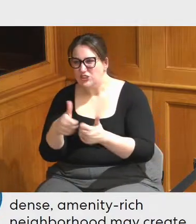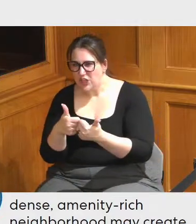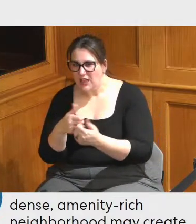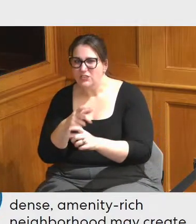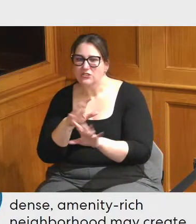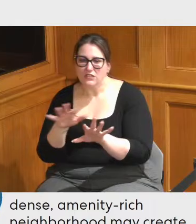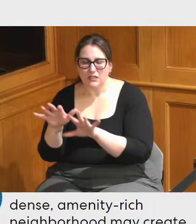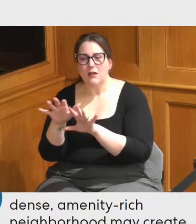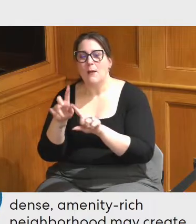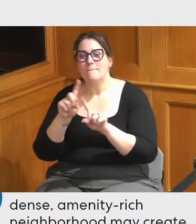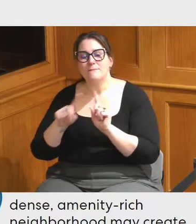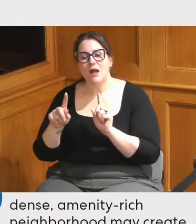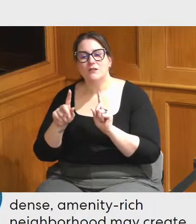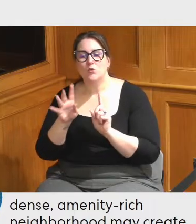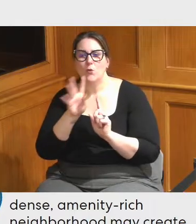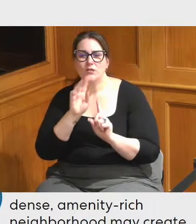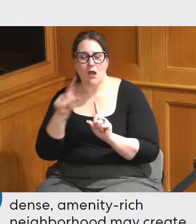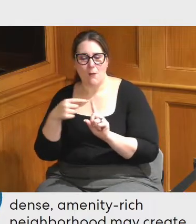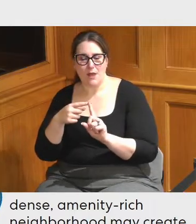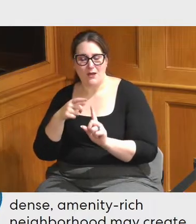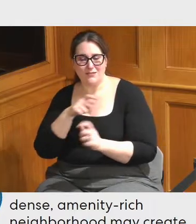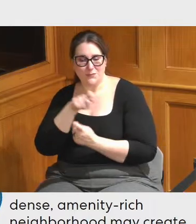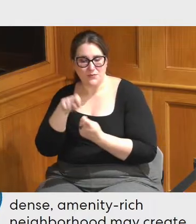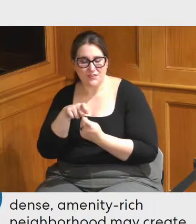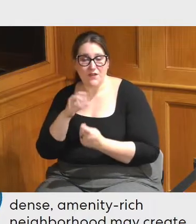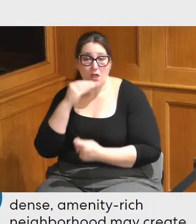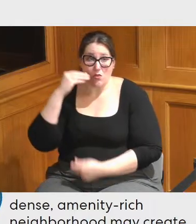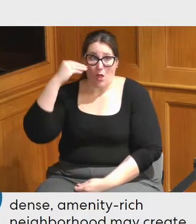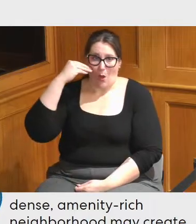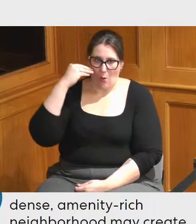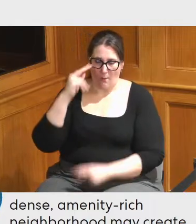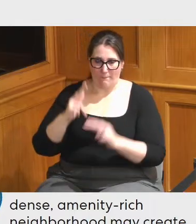think you know when we talk about specifically the residential, you know, I mentioned at the on the